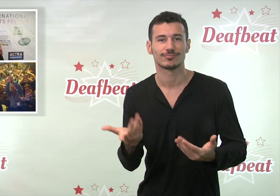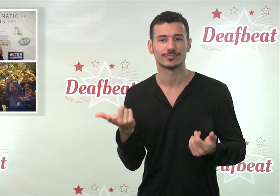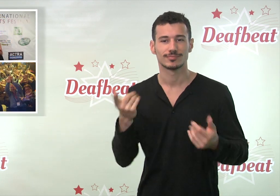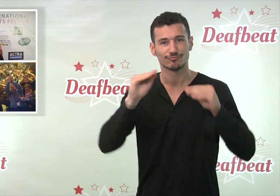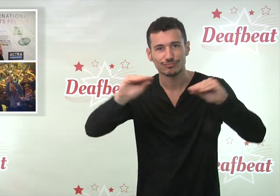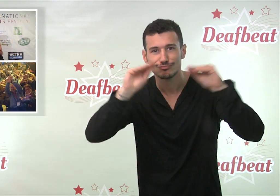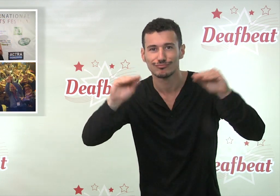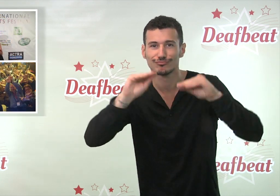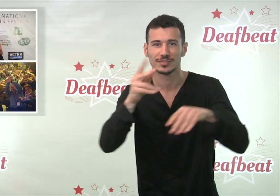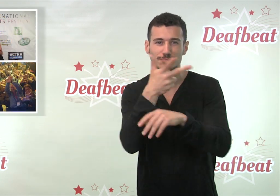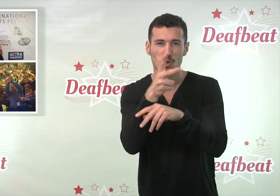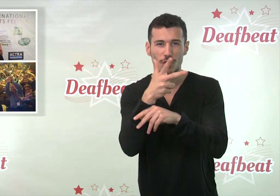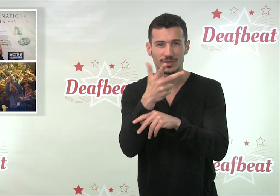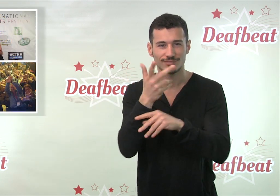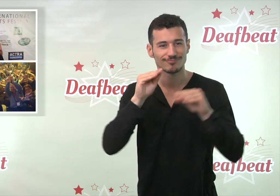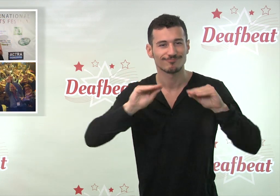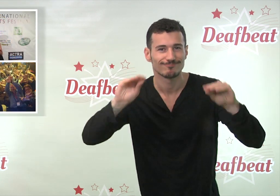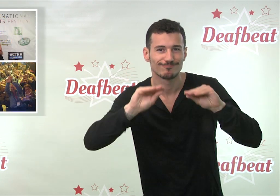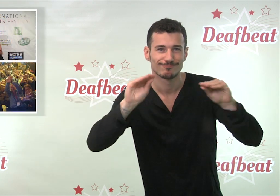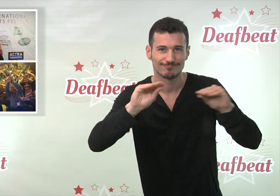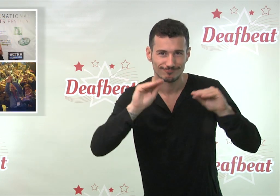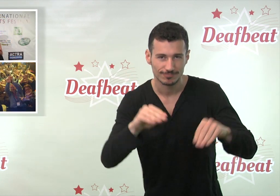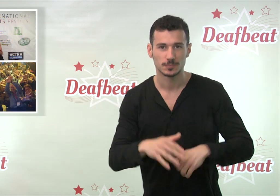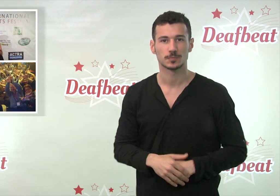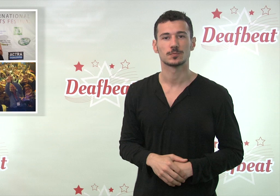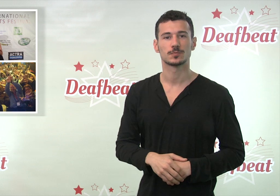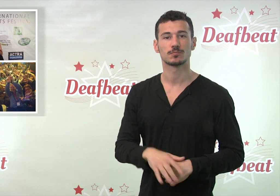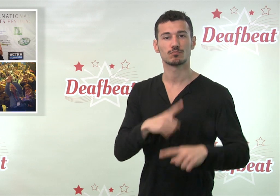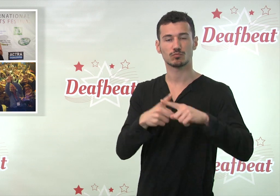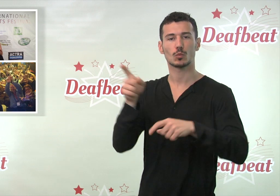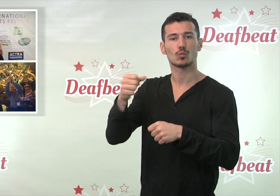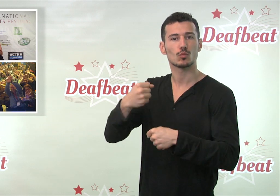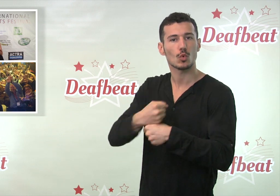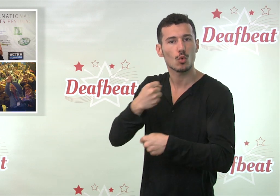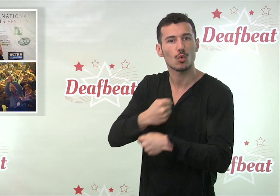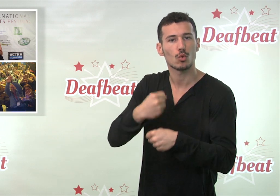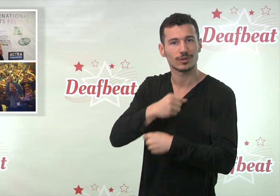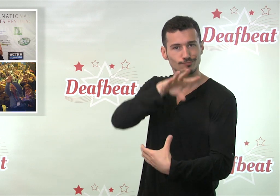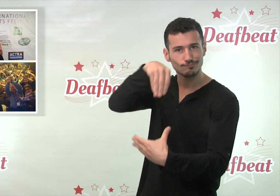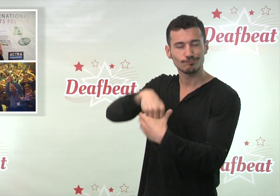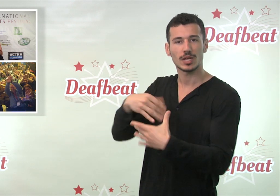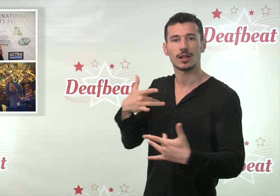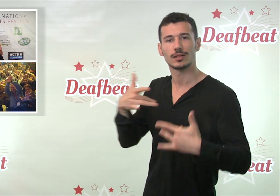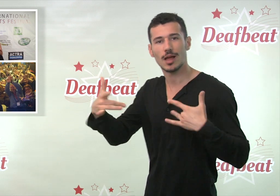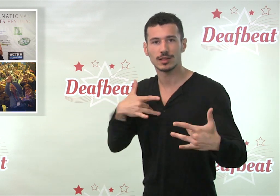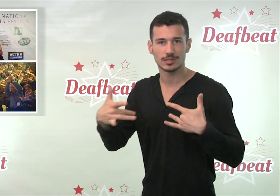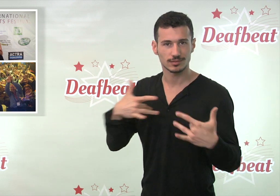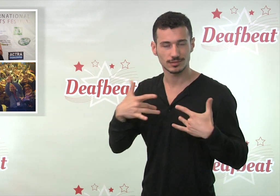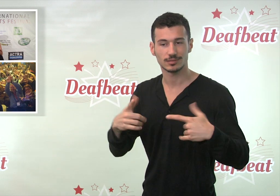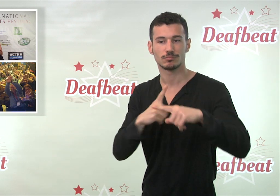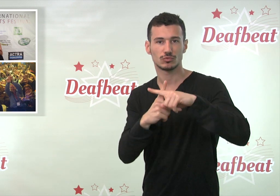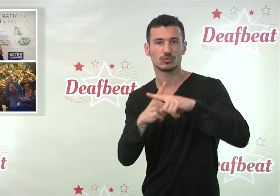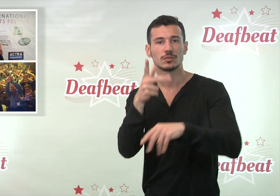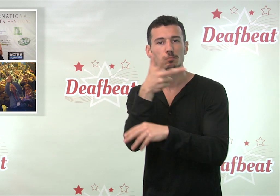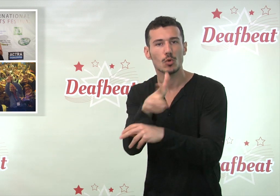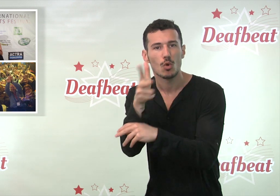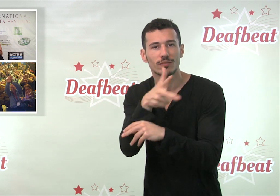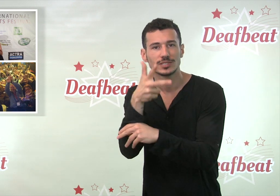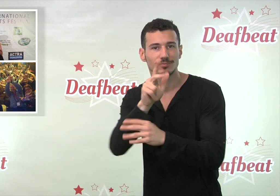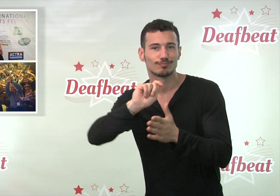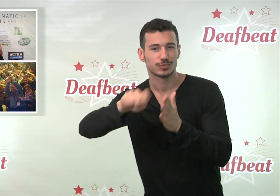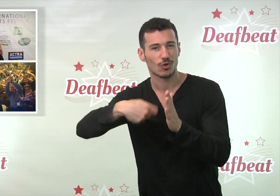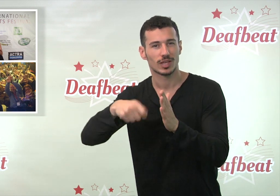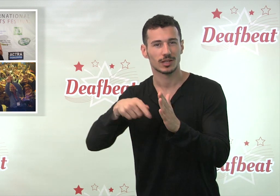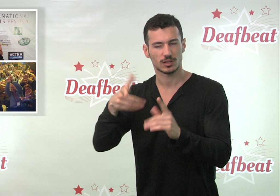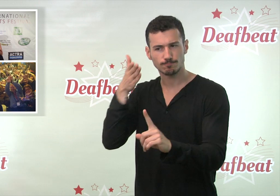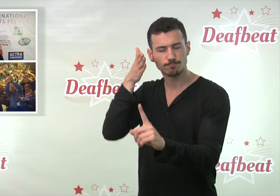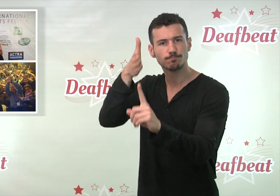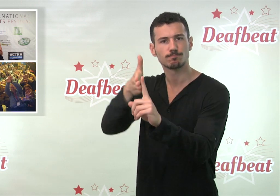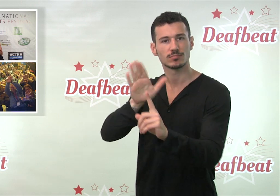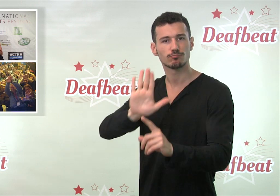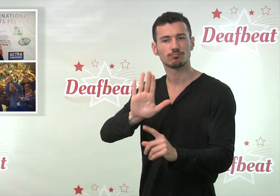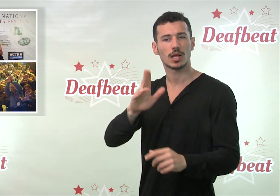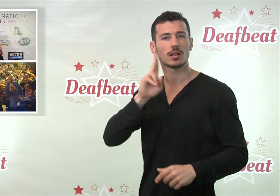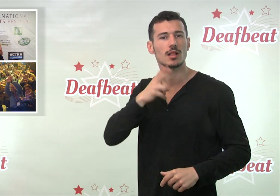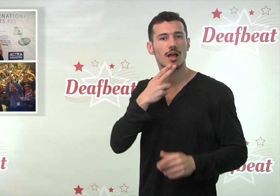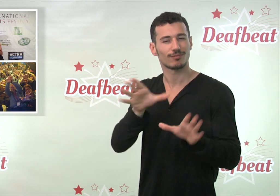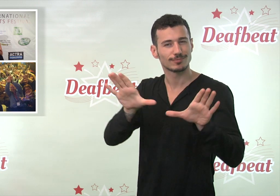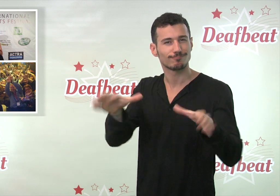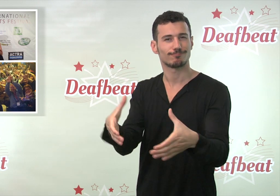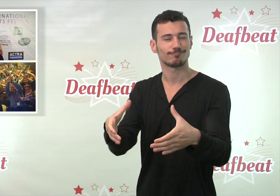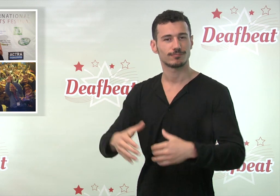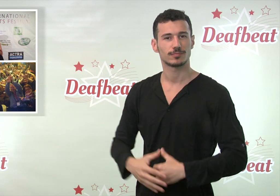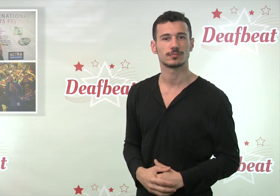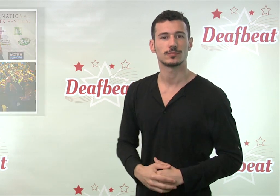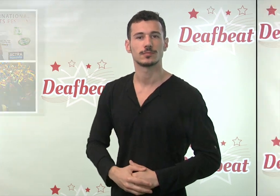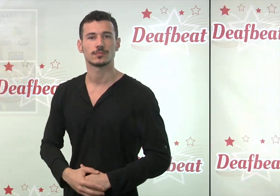She also has given acting workshops and worked on theater and video projects related to Deafness.